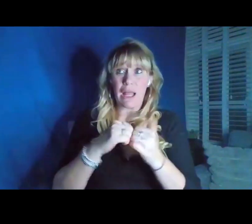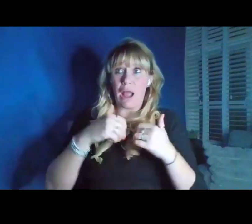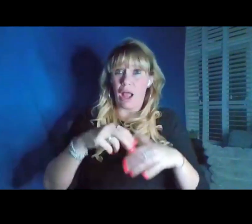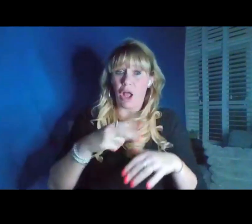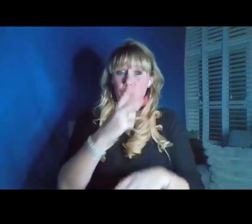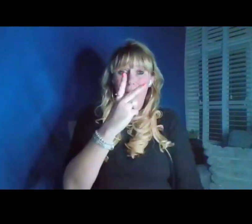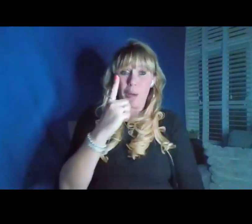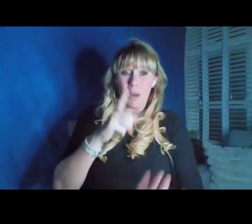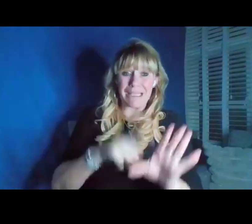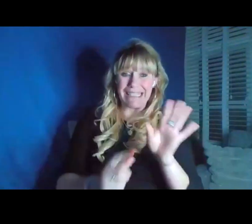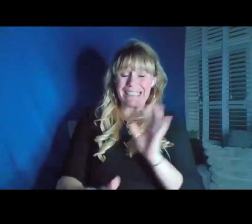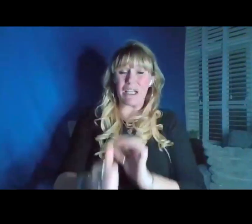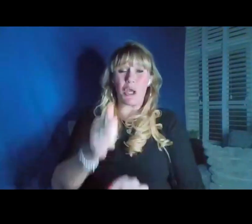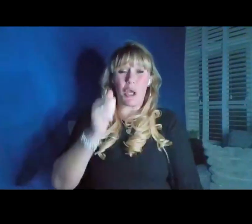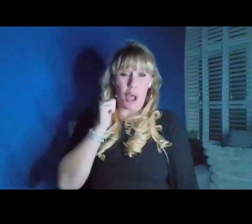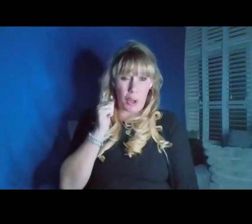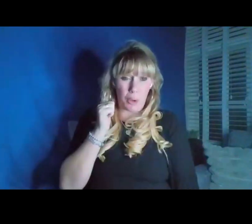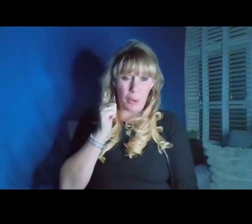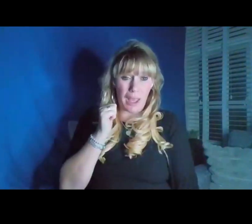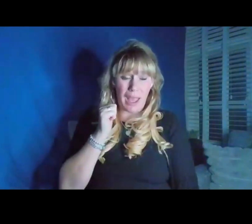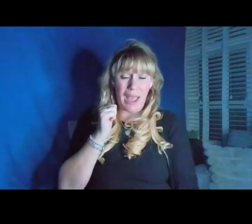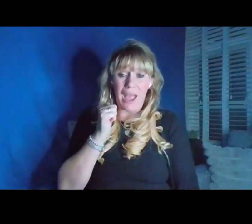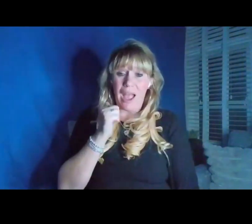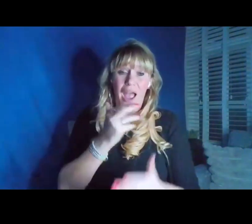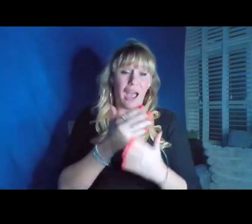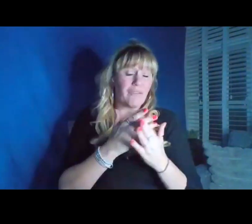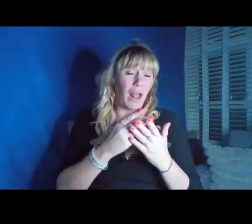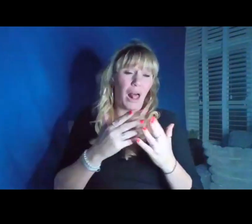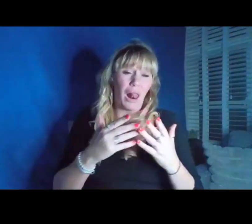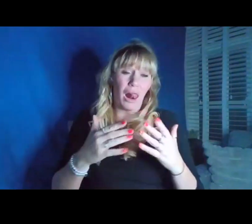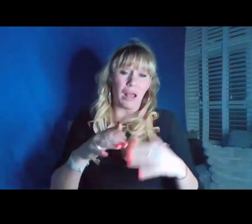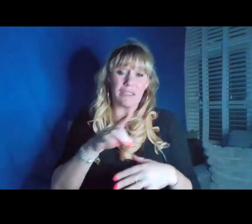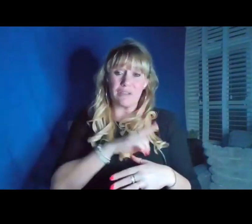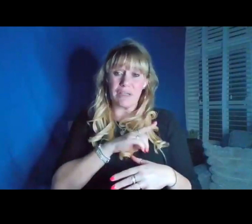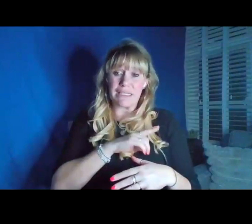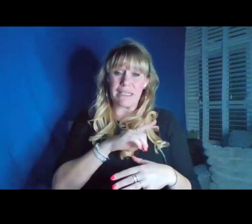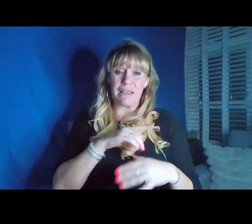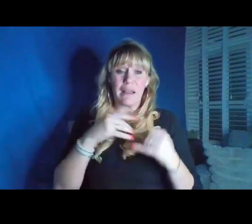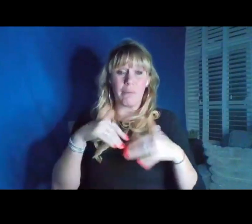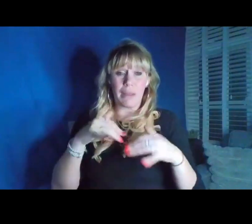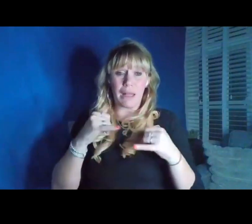And for various reasons because I have been critically ill,